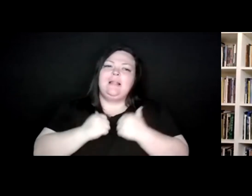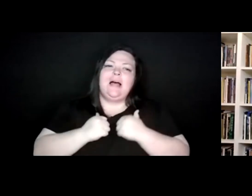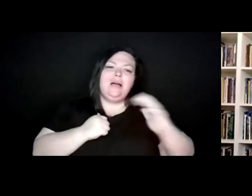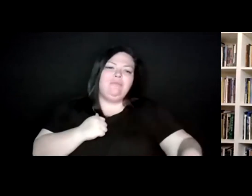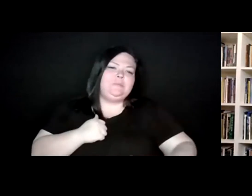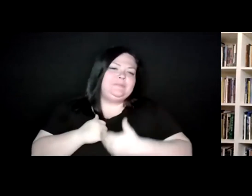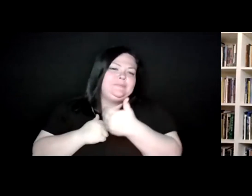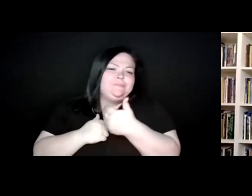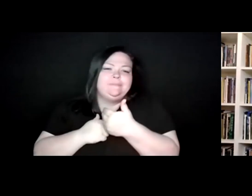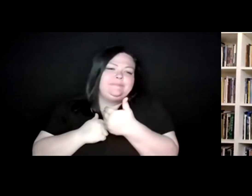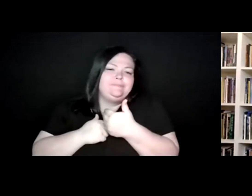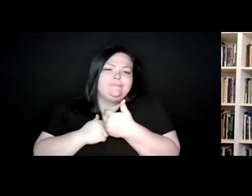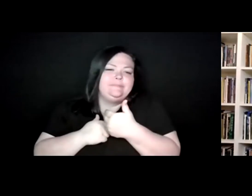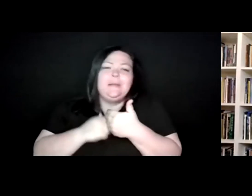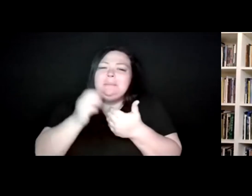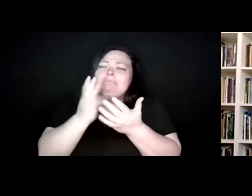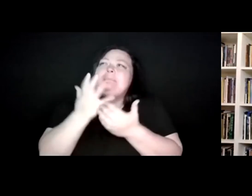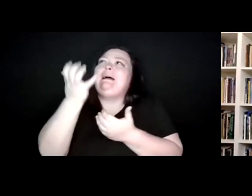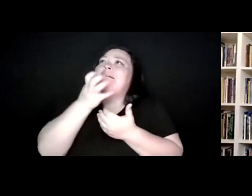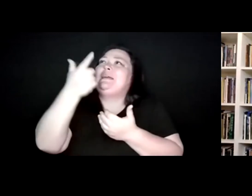in his cabin, begging his god to give back /